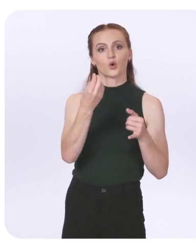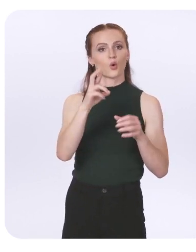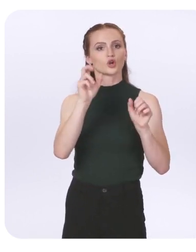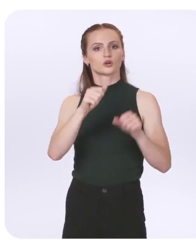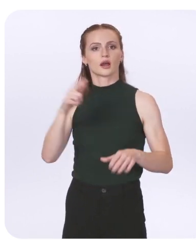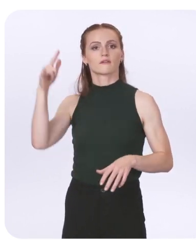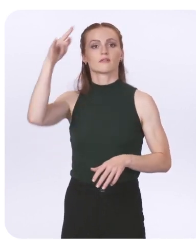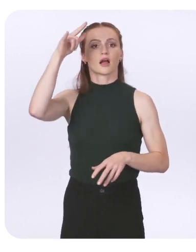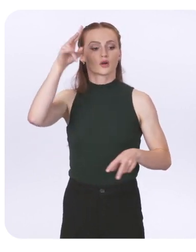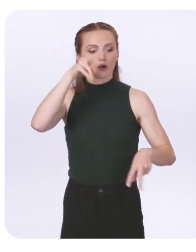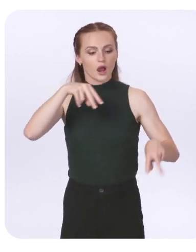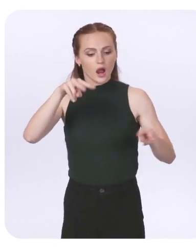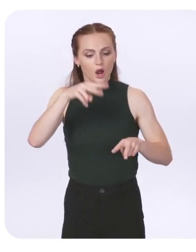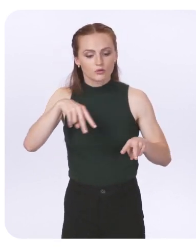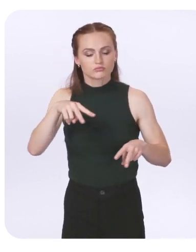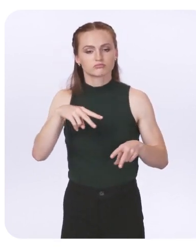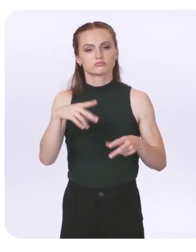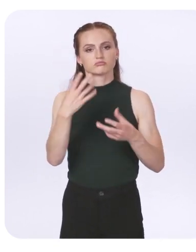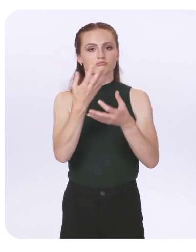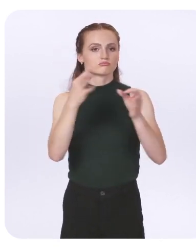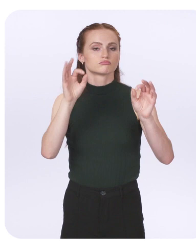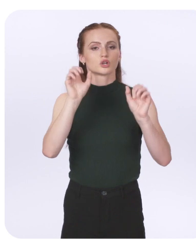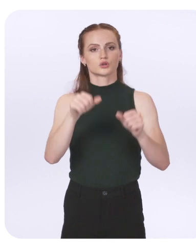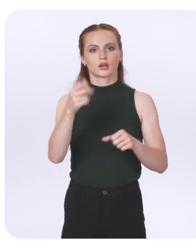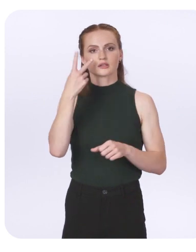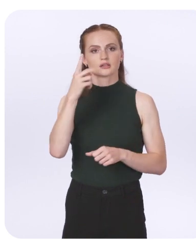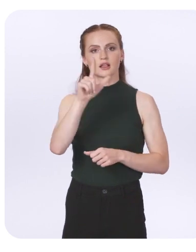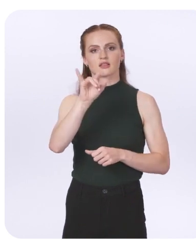You can see locations of the opposing team and so on.